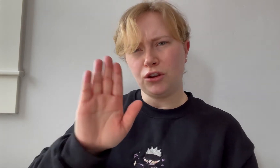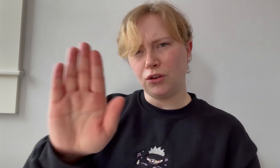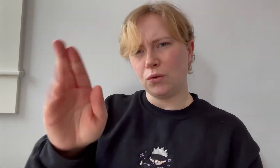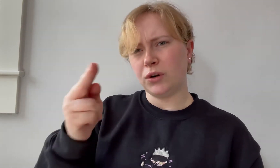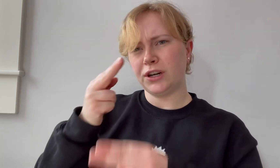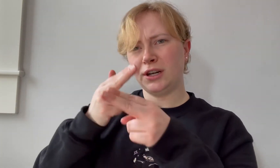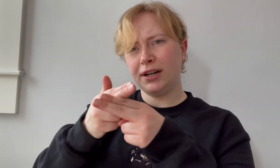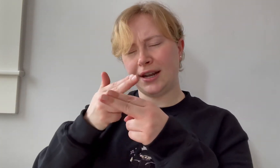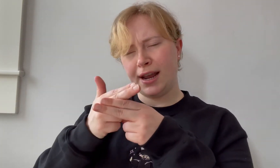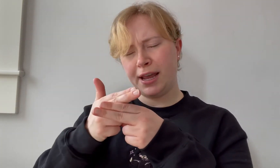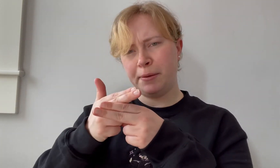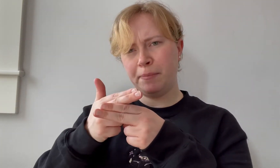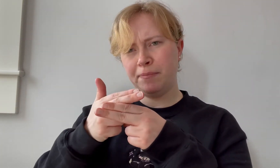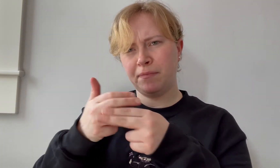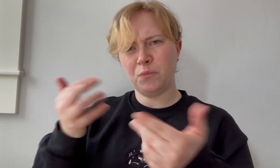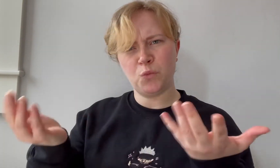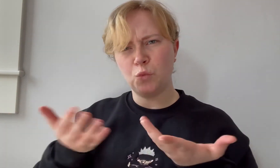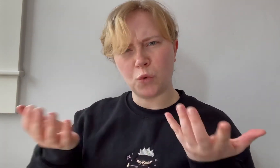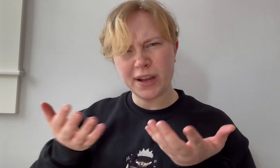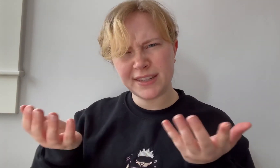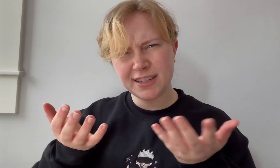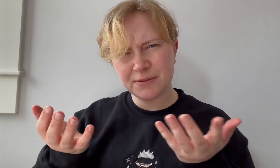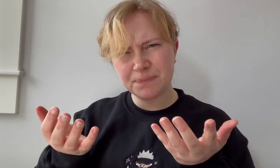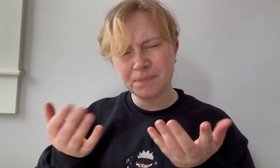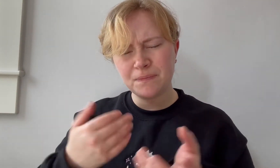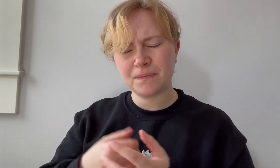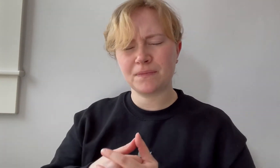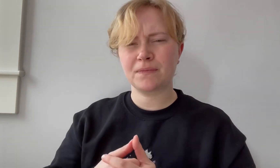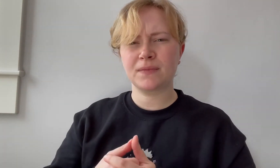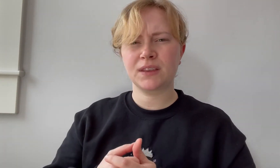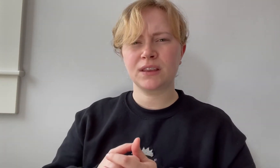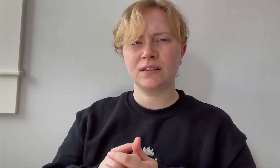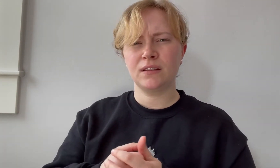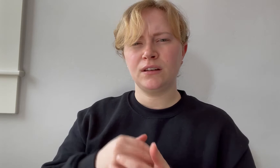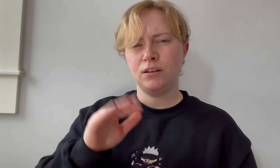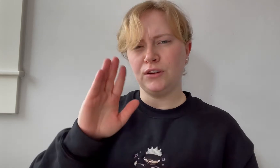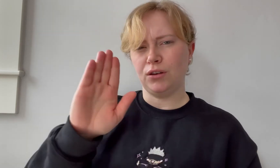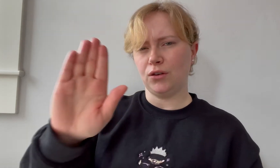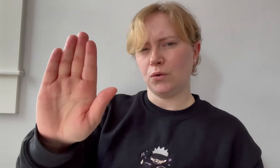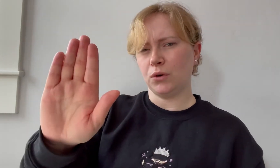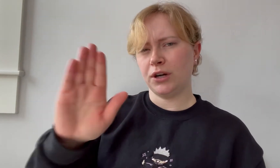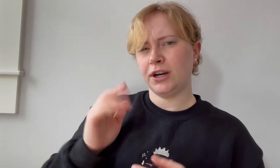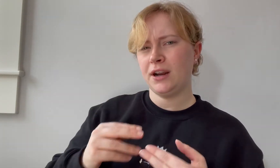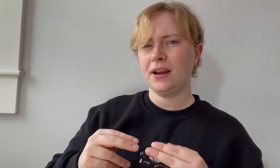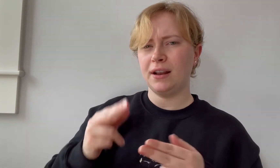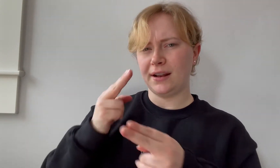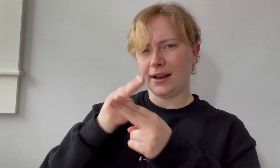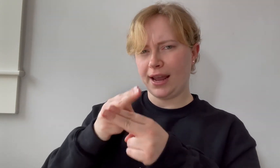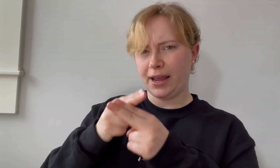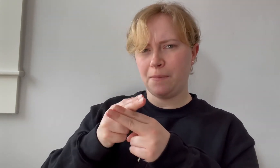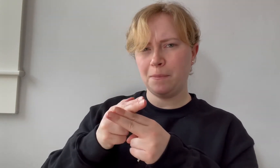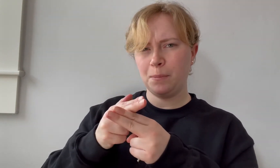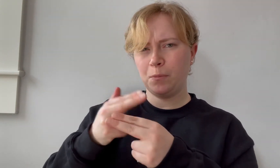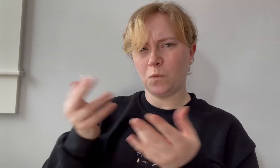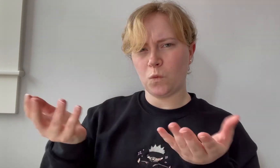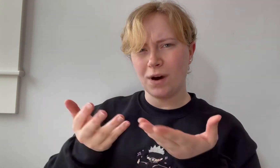your name what your name what